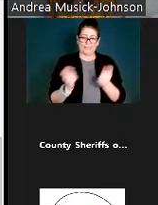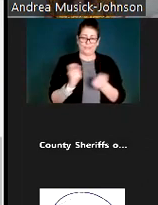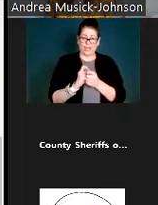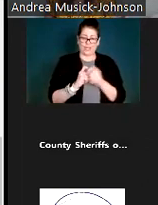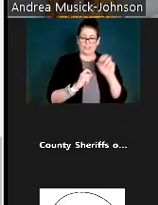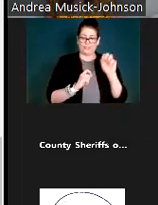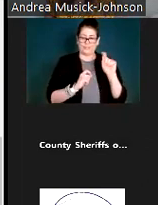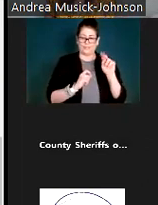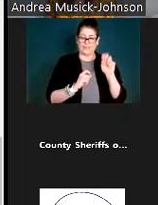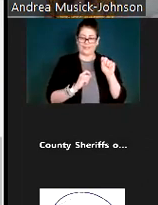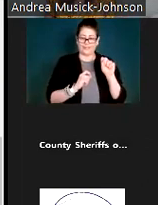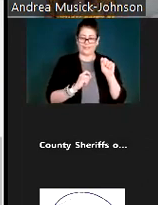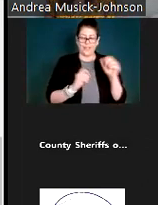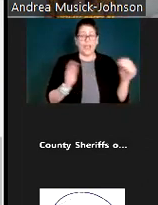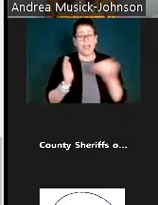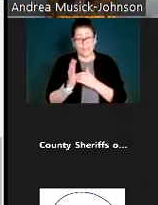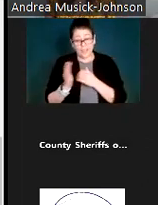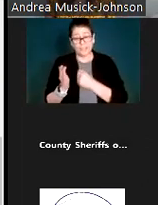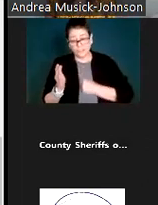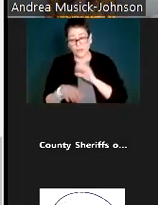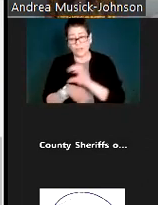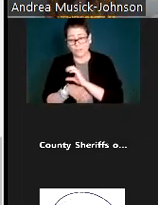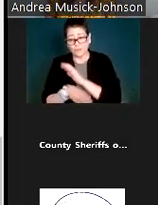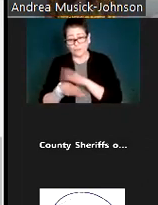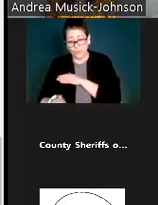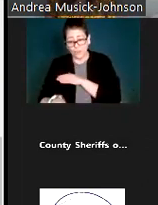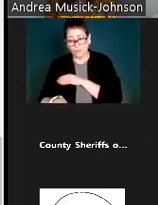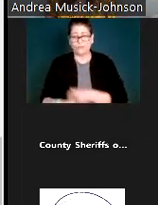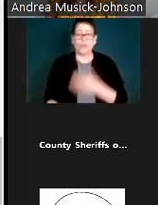computer being so slow. I'm not sure why it's doing that.